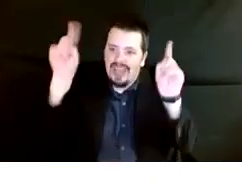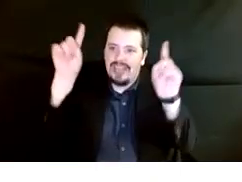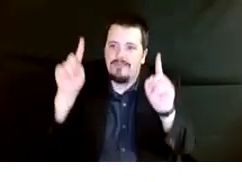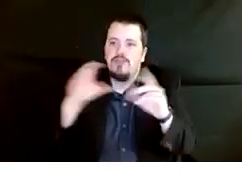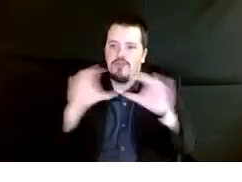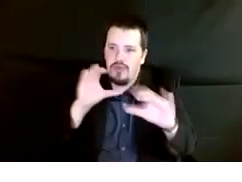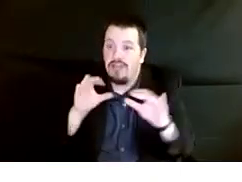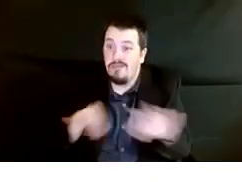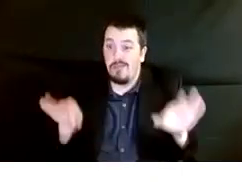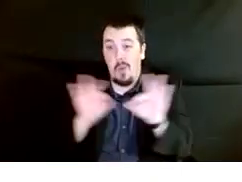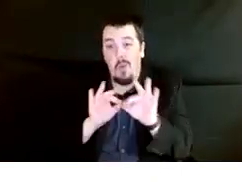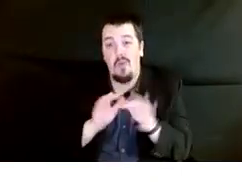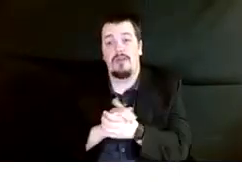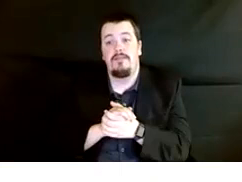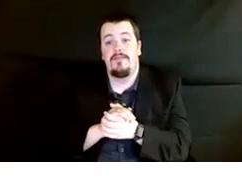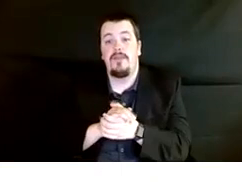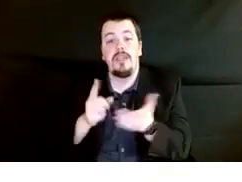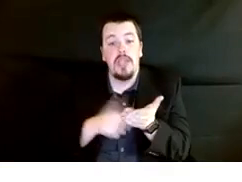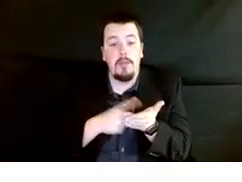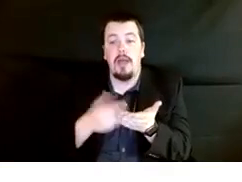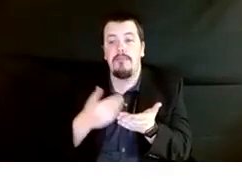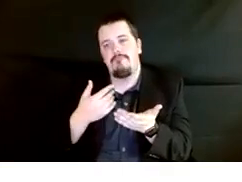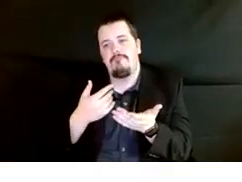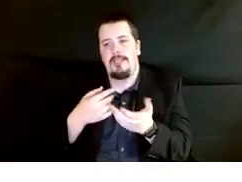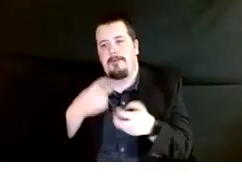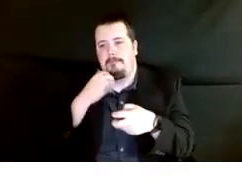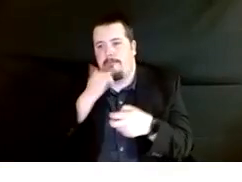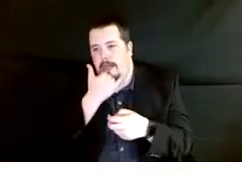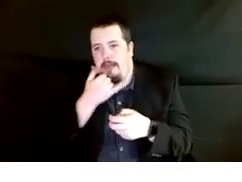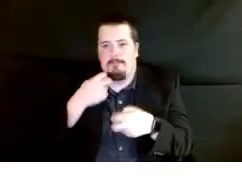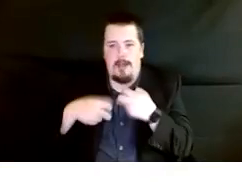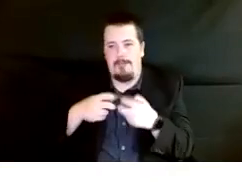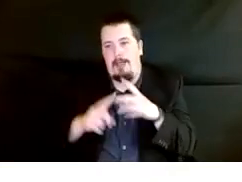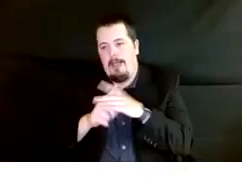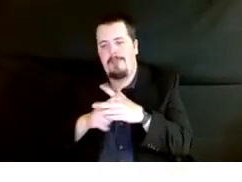and sometimes we have some bumps along the road, but um thank you for your patience in that